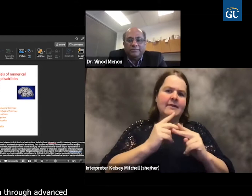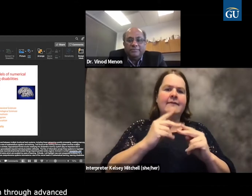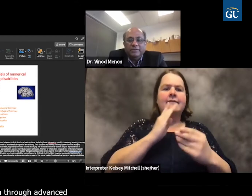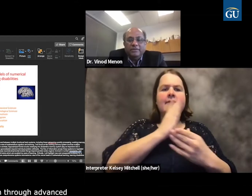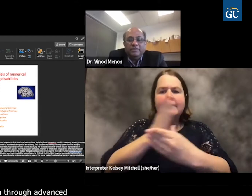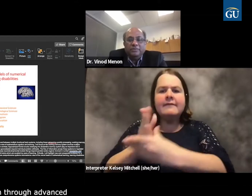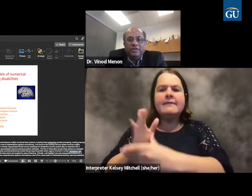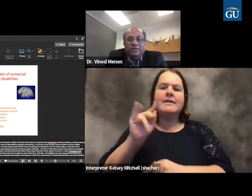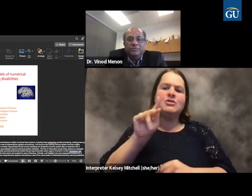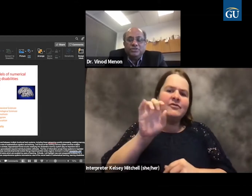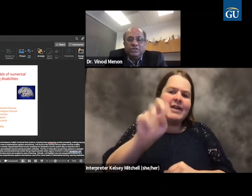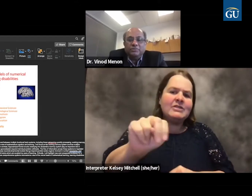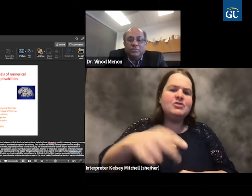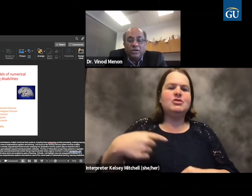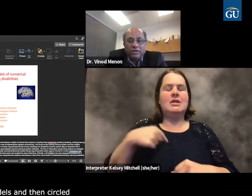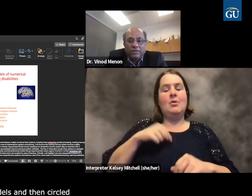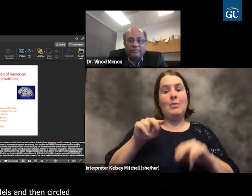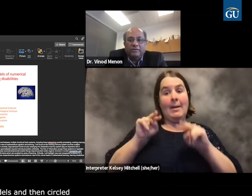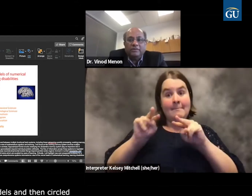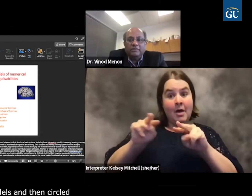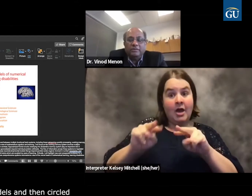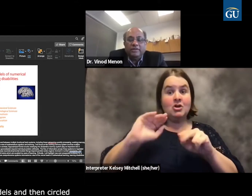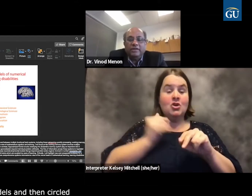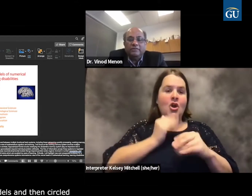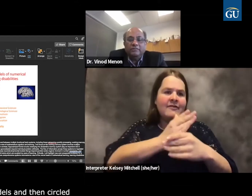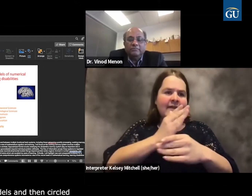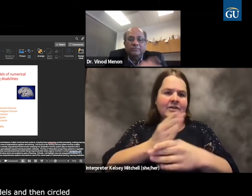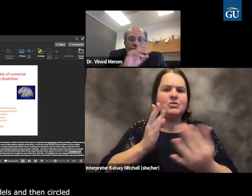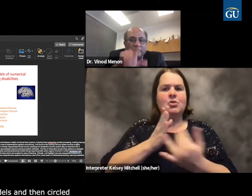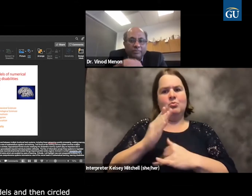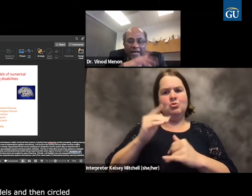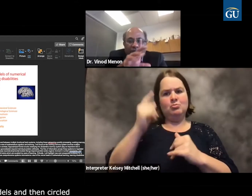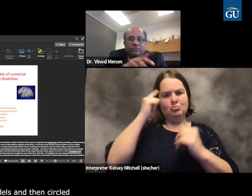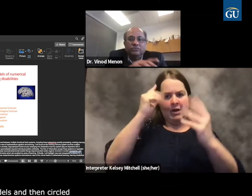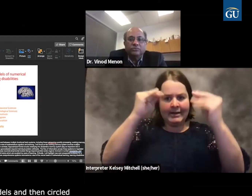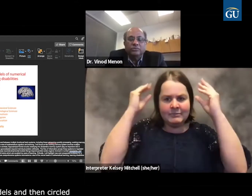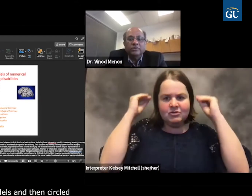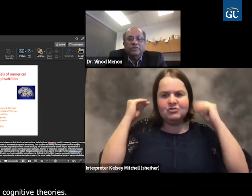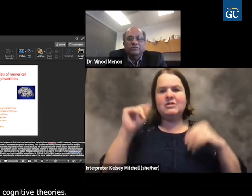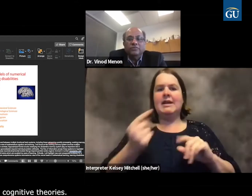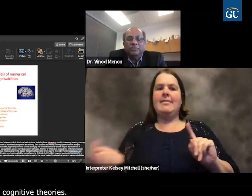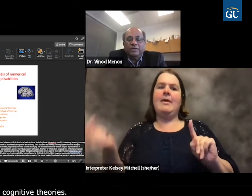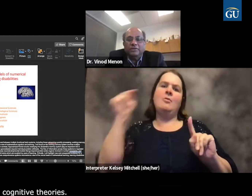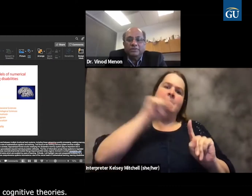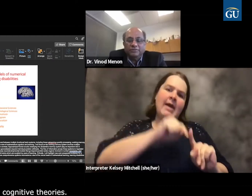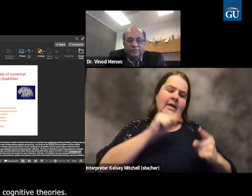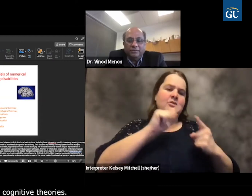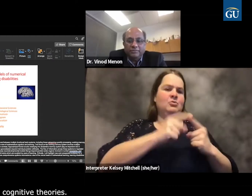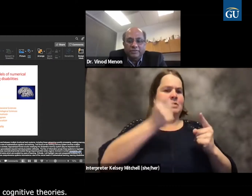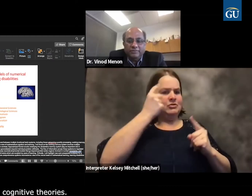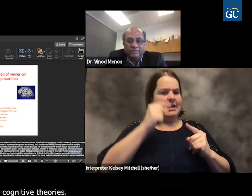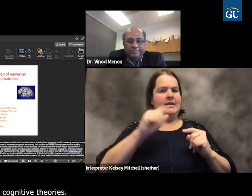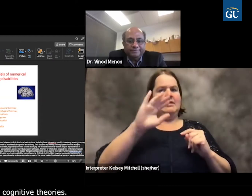advanced brain imaging models and then